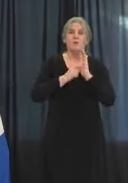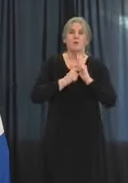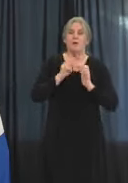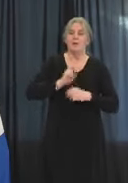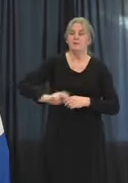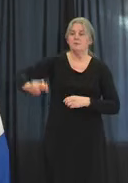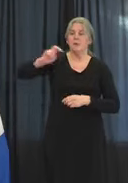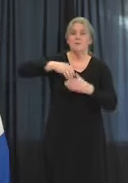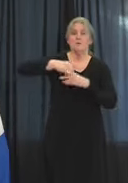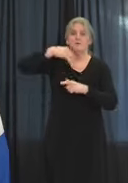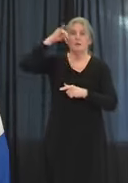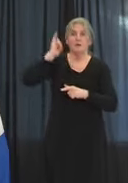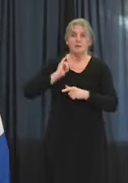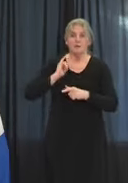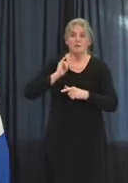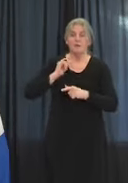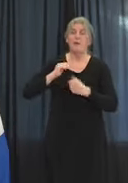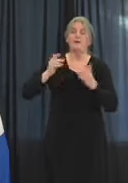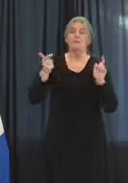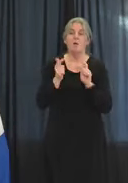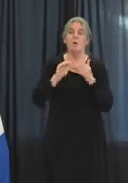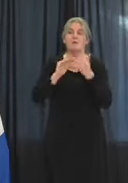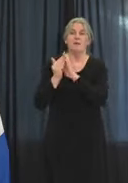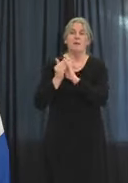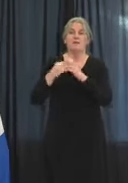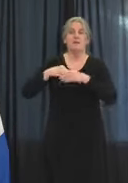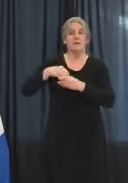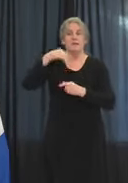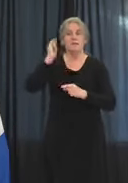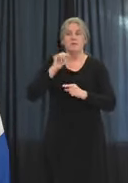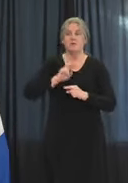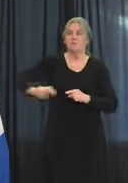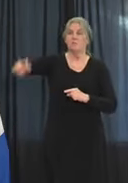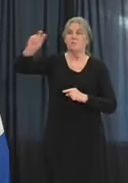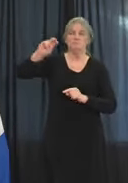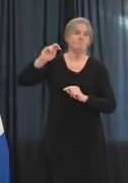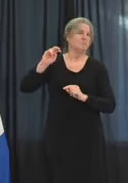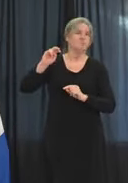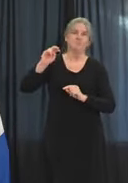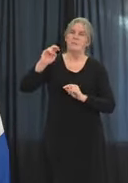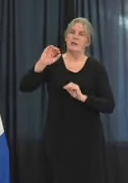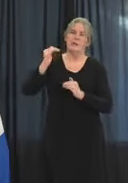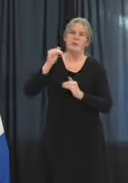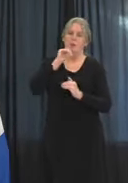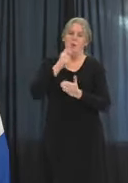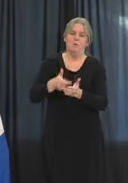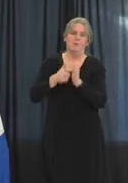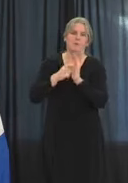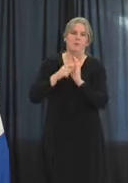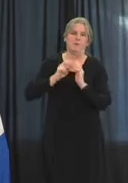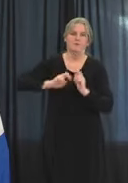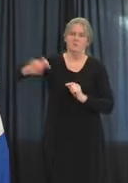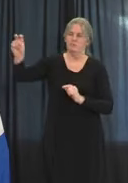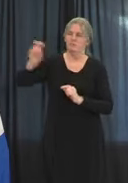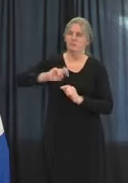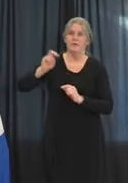outside of territory and into rural Yukon, so that is travel